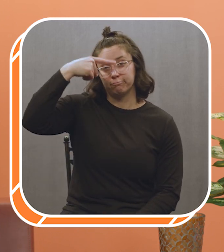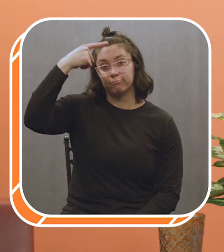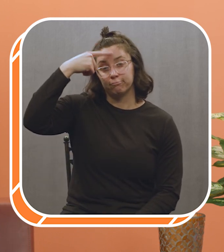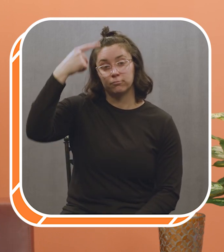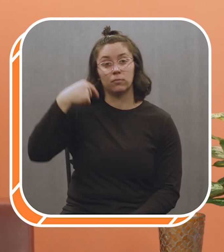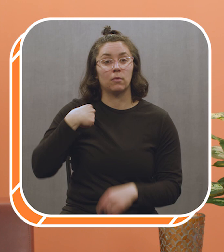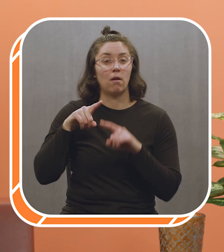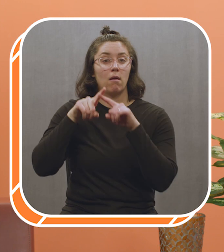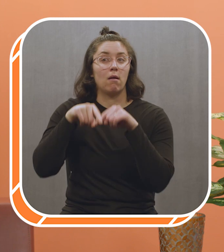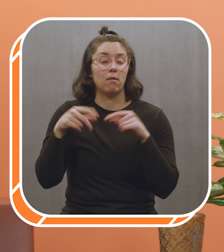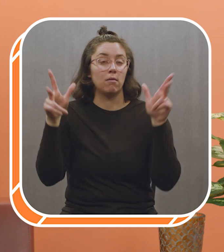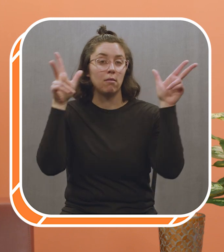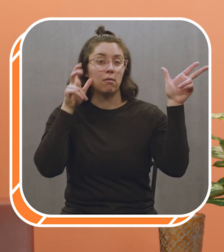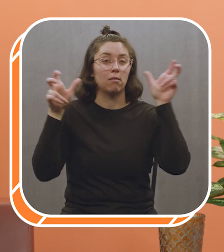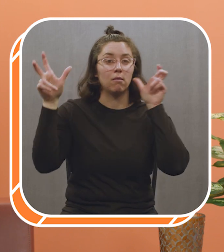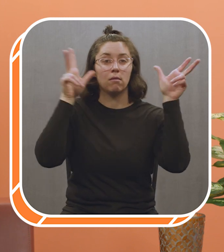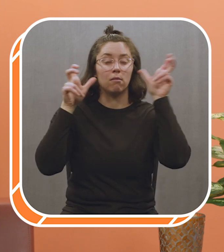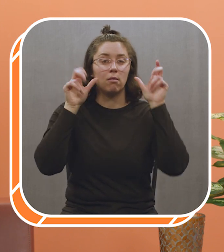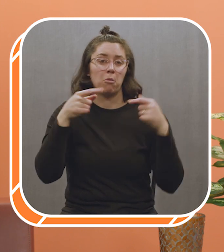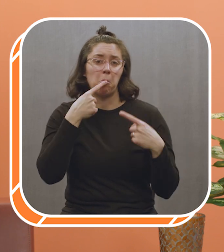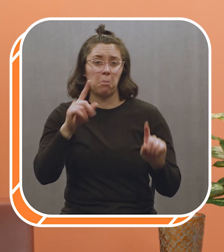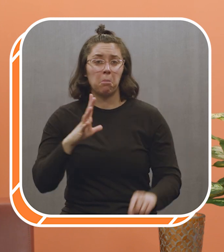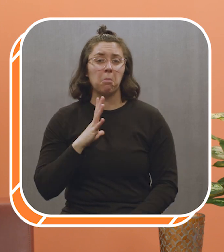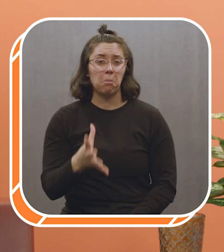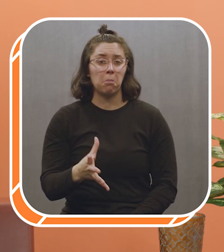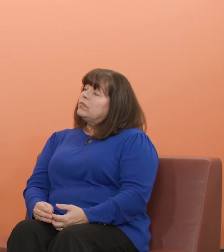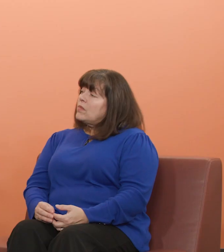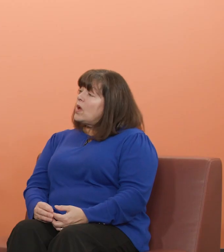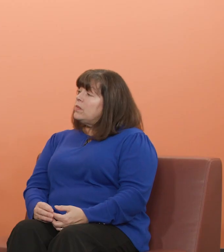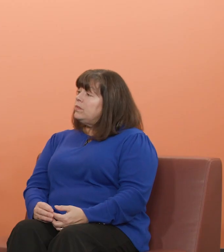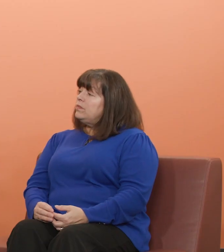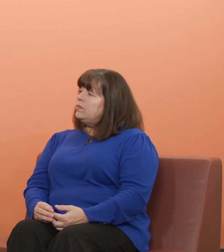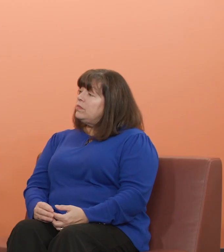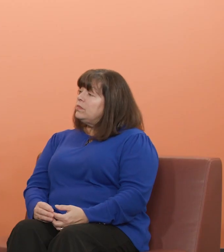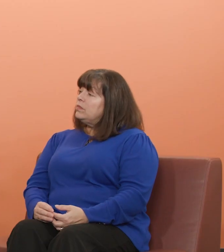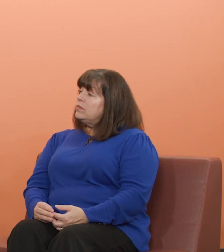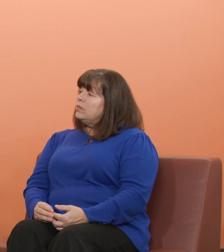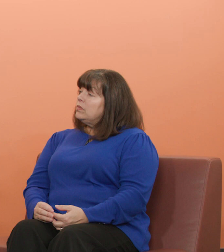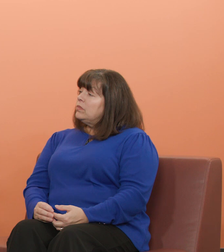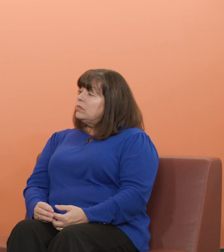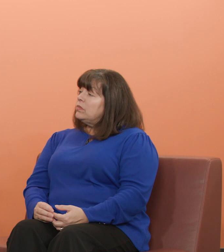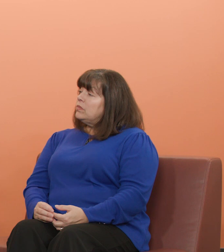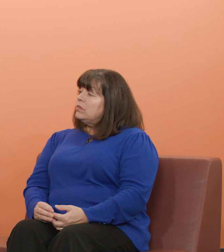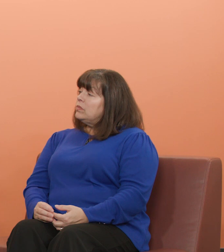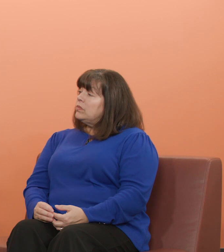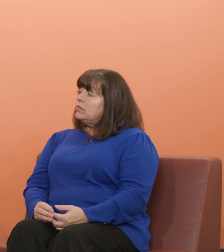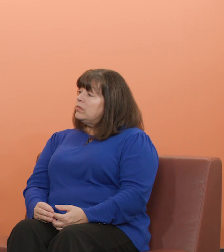and I was relying on my hearing and that was working fine so far. It became more difficult when I stopped being able to do things,